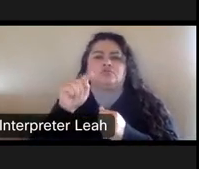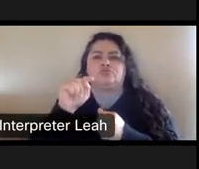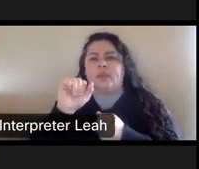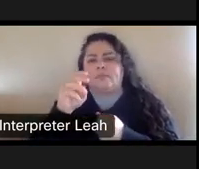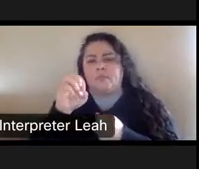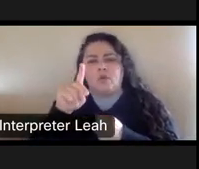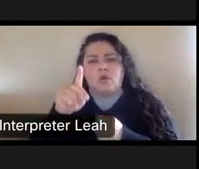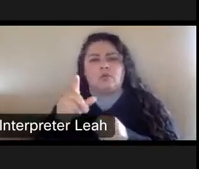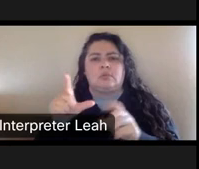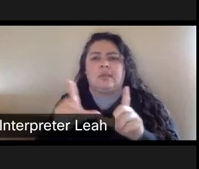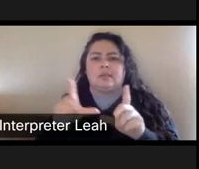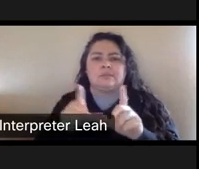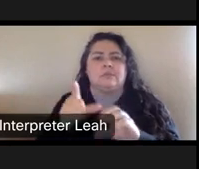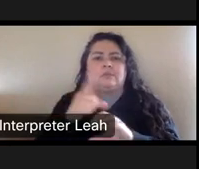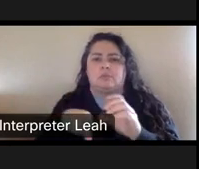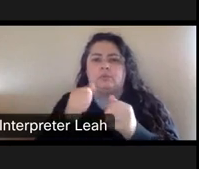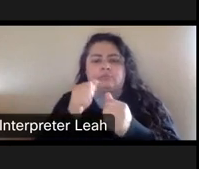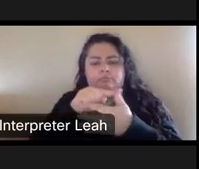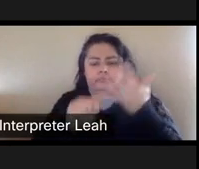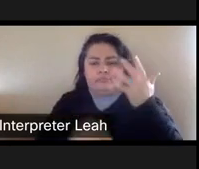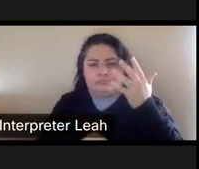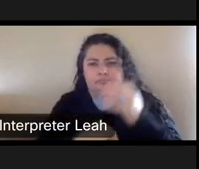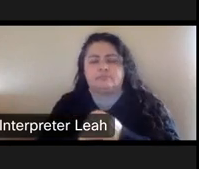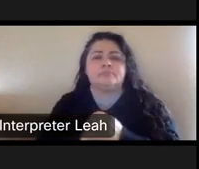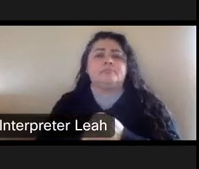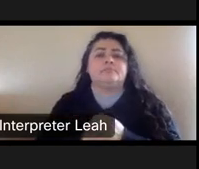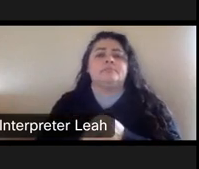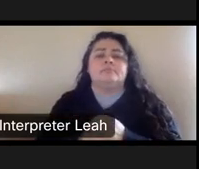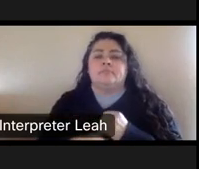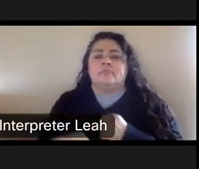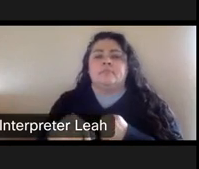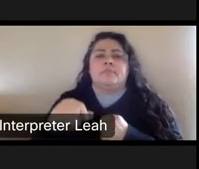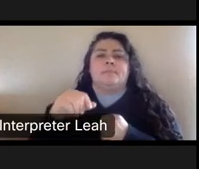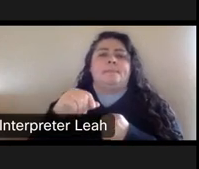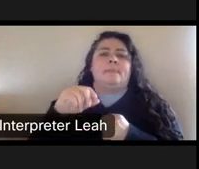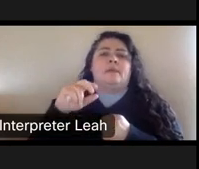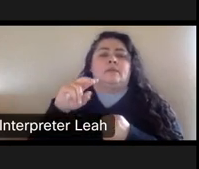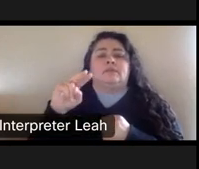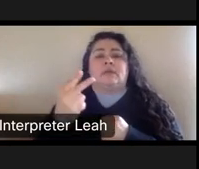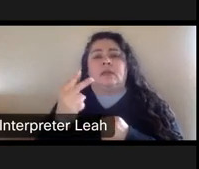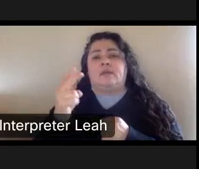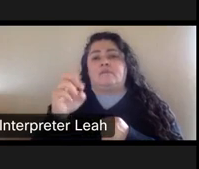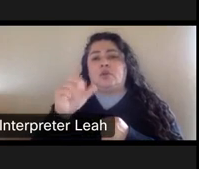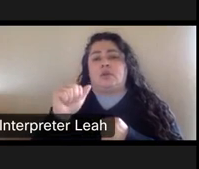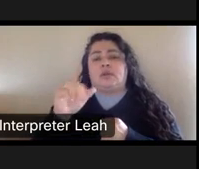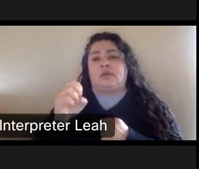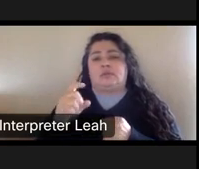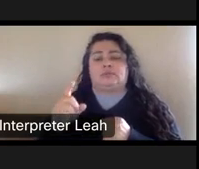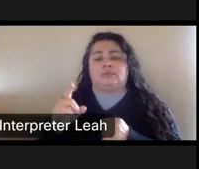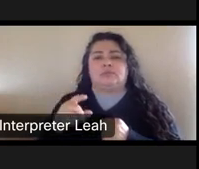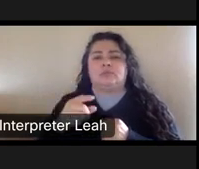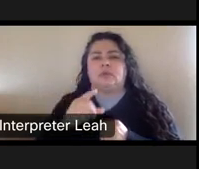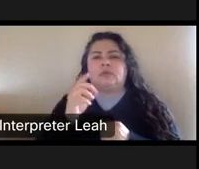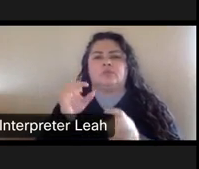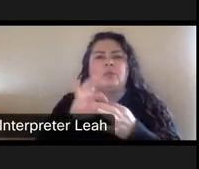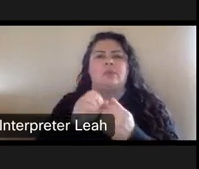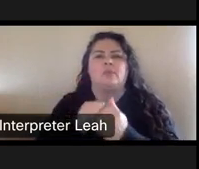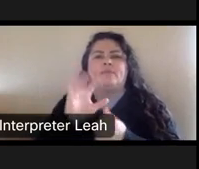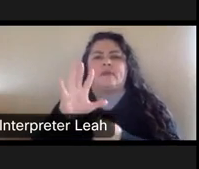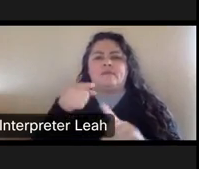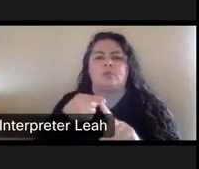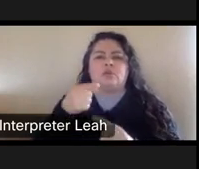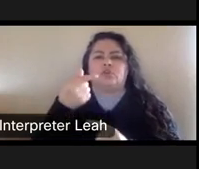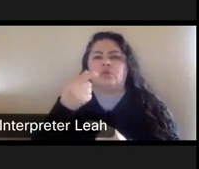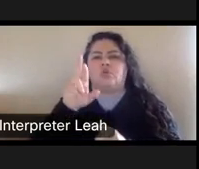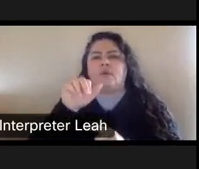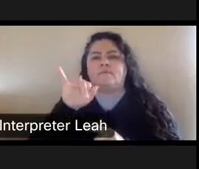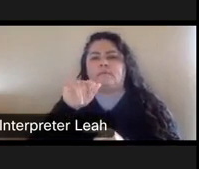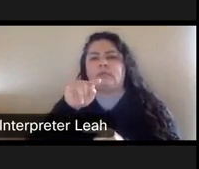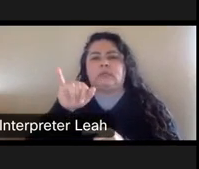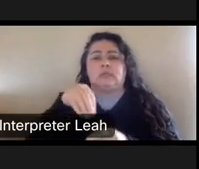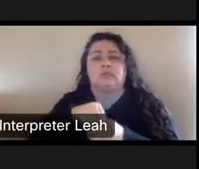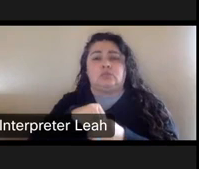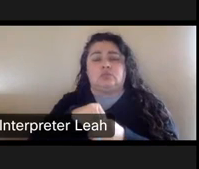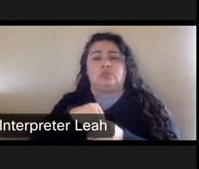Next slide so the 2nd, uh, major case that's come out how to do with the 5 points graffiti in New York next slide. Please.